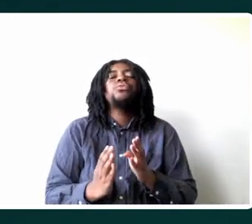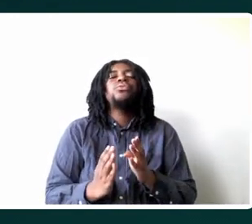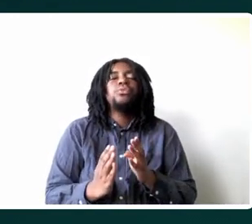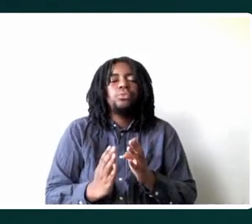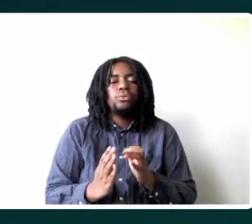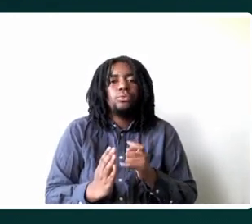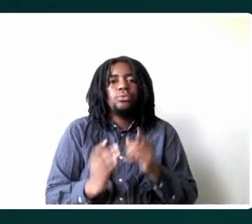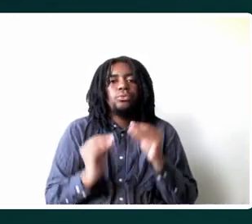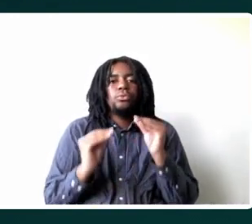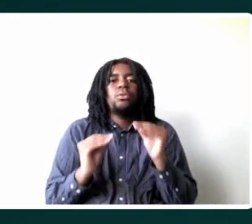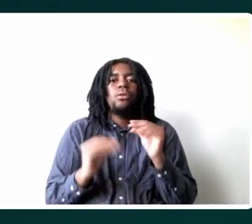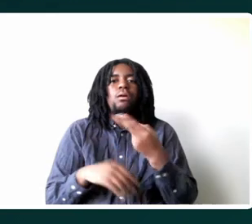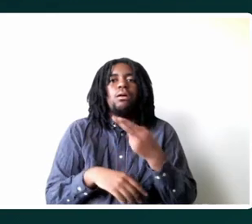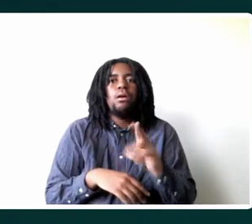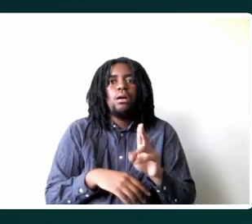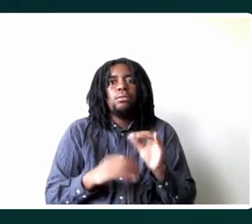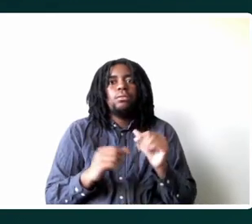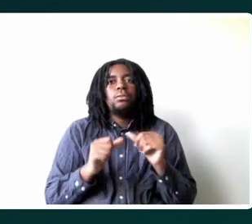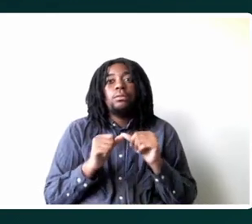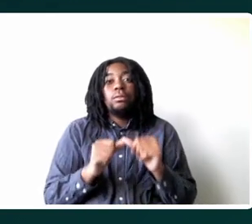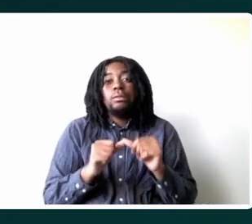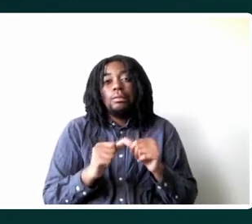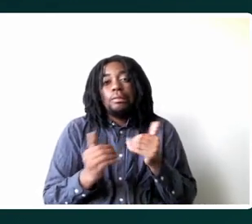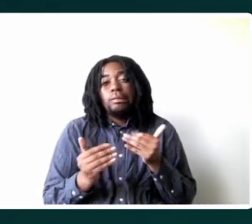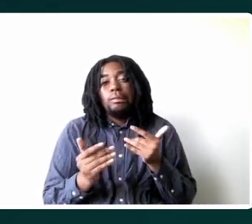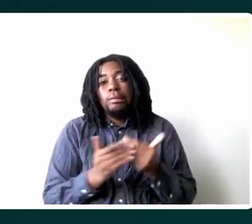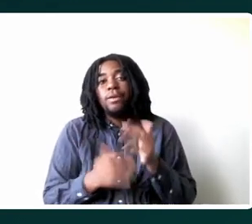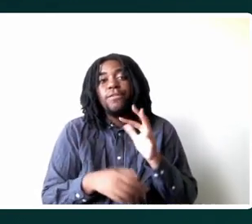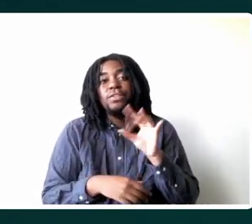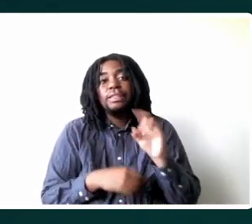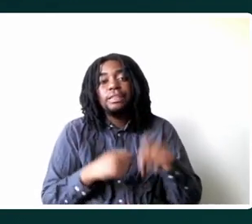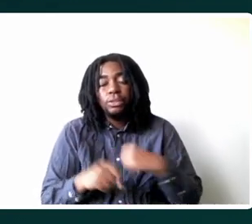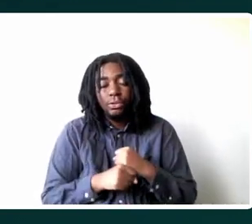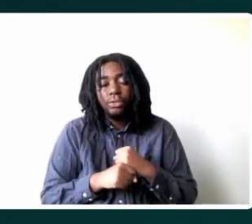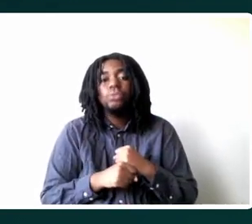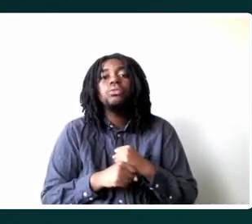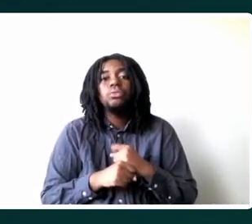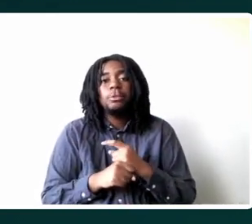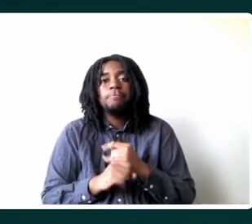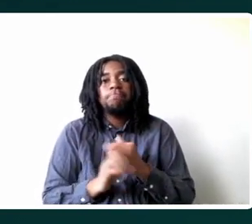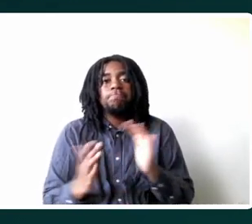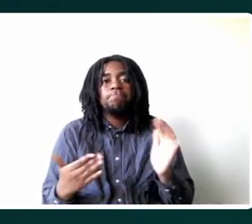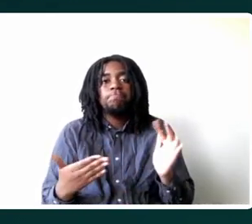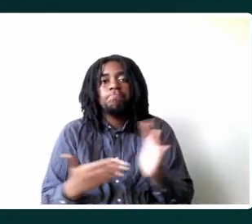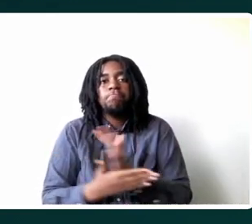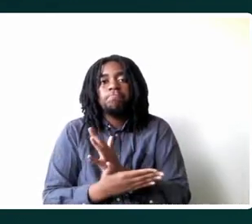for almost 50 years. And so, between the three or four of them, taught thousands of students,